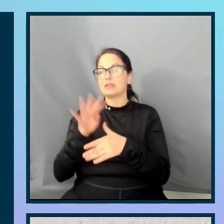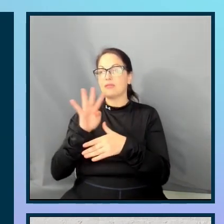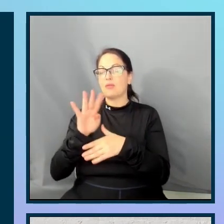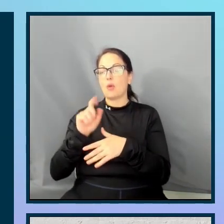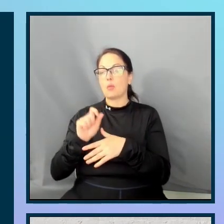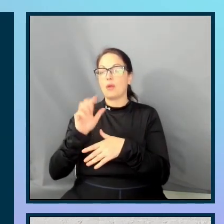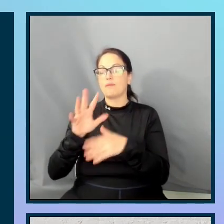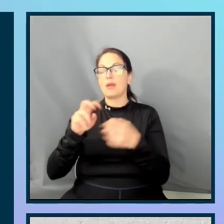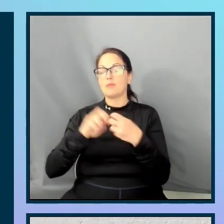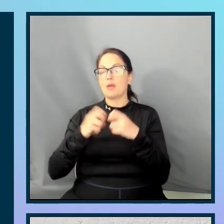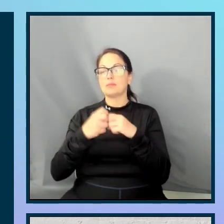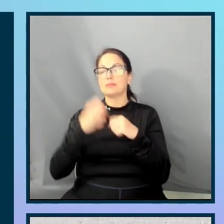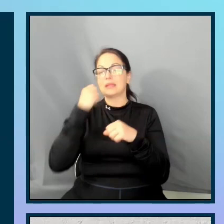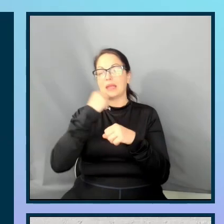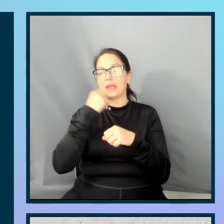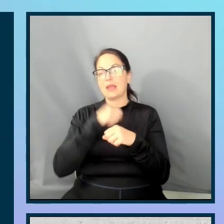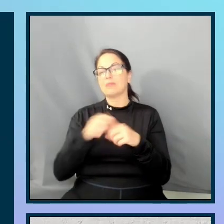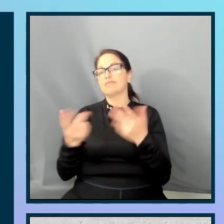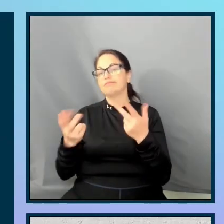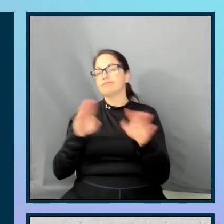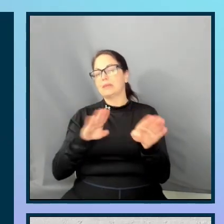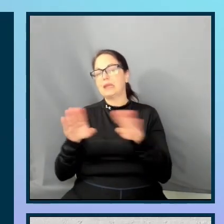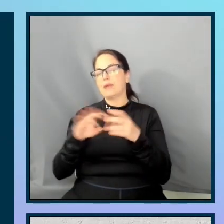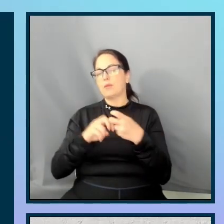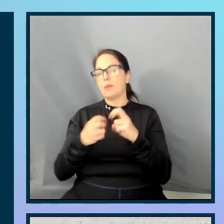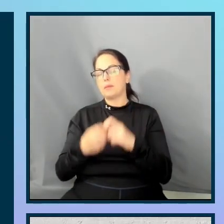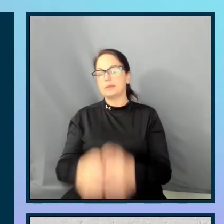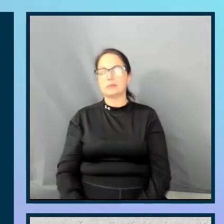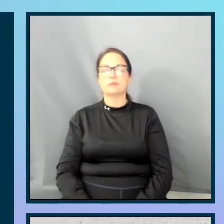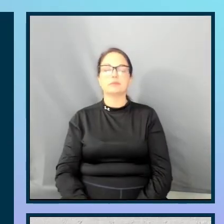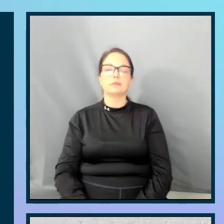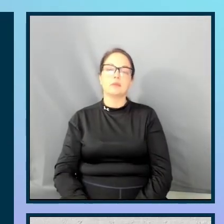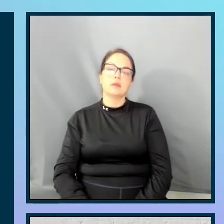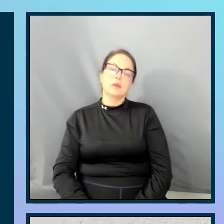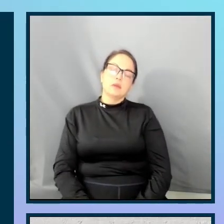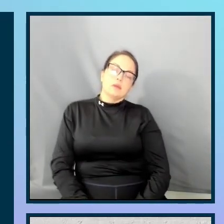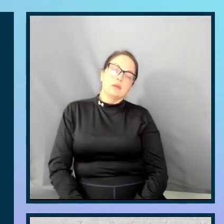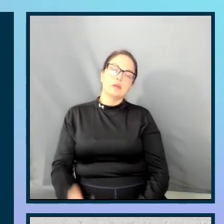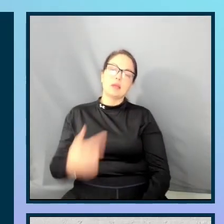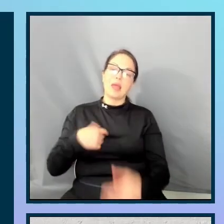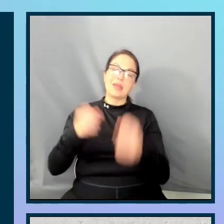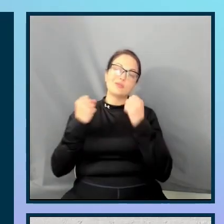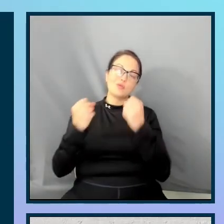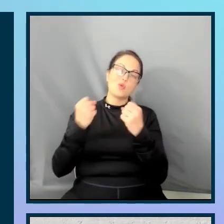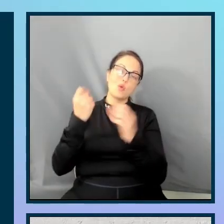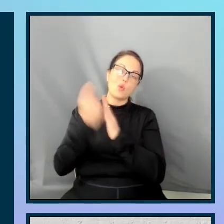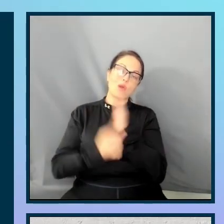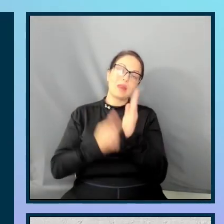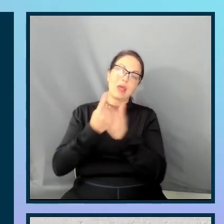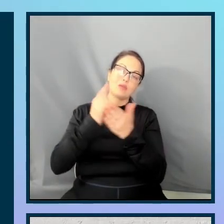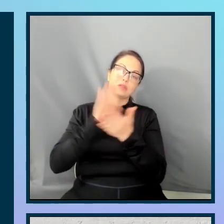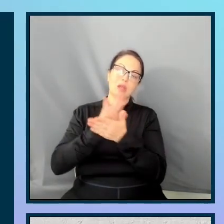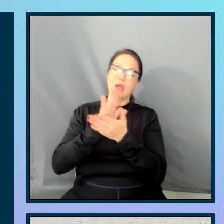and by incidents, I mean behavioral altercations. I drove an hour to school, worked from 6:00 AM to 6:00 PM,